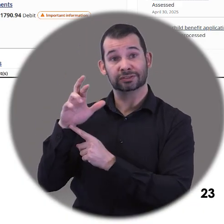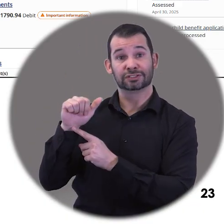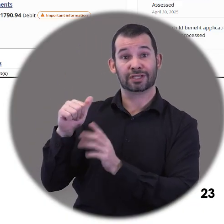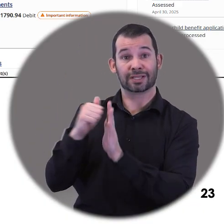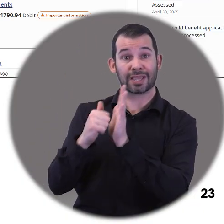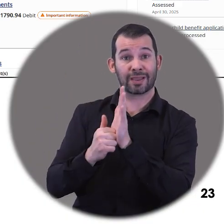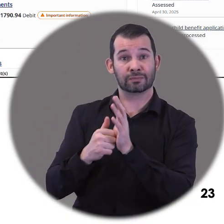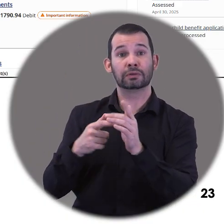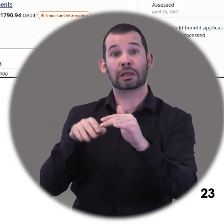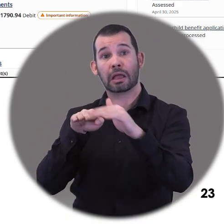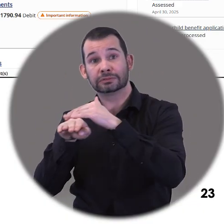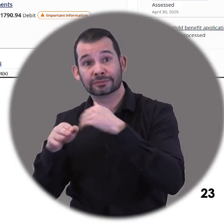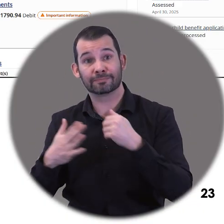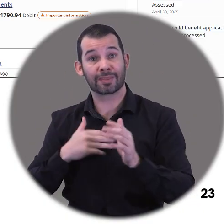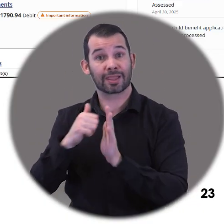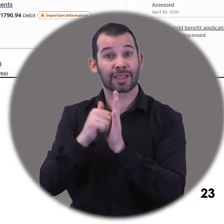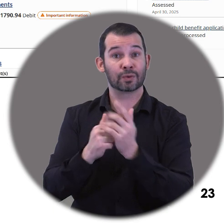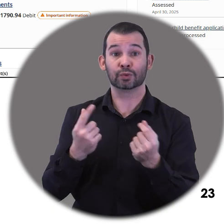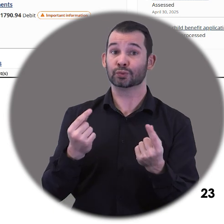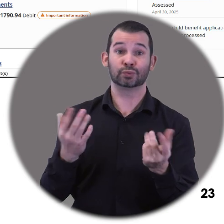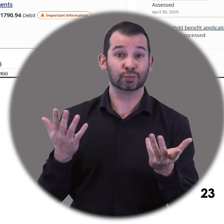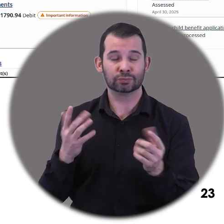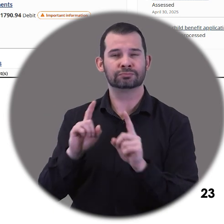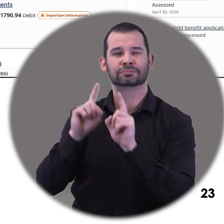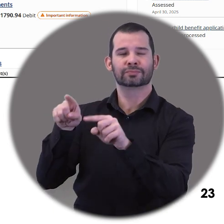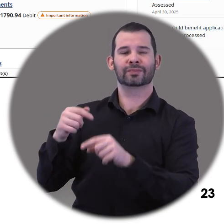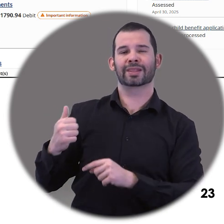for a CRA account to access My Account,